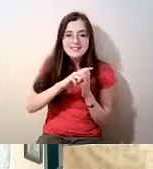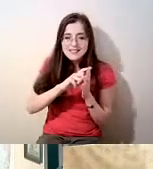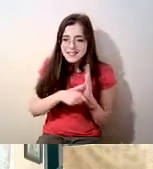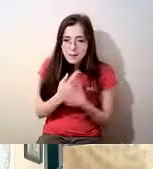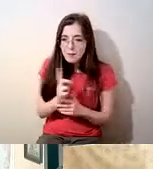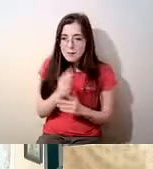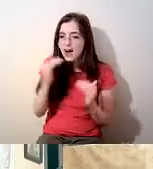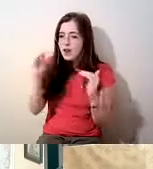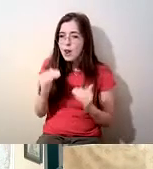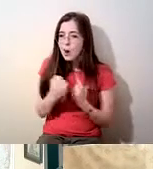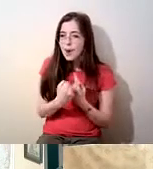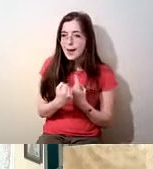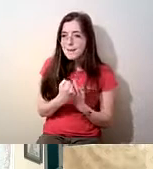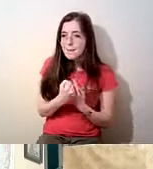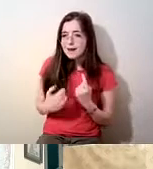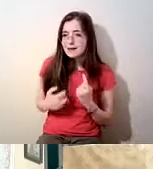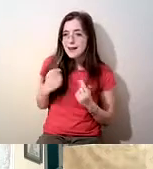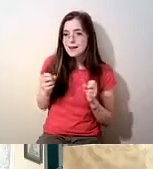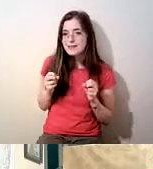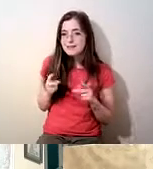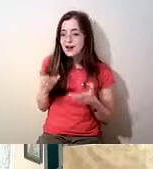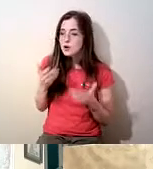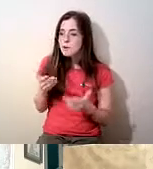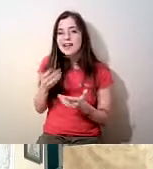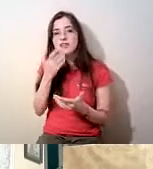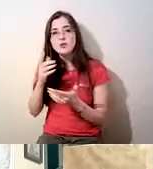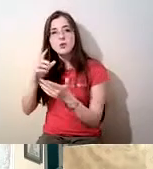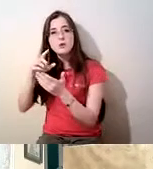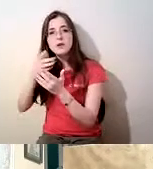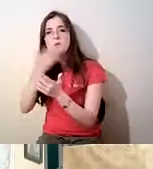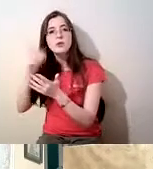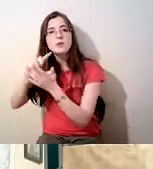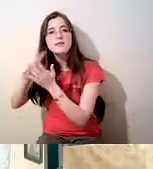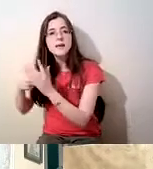and non-disabled people but we tend to bear the unequal burdens from environmentalism